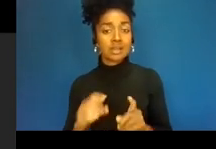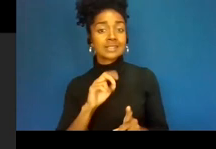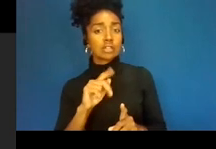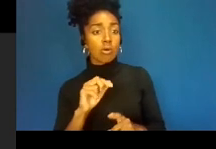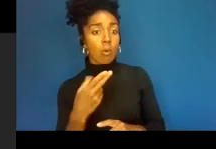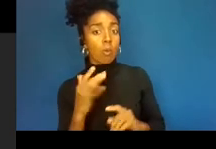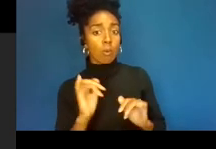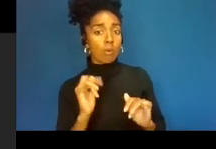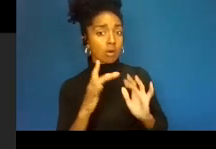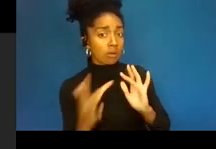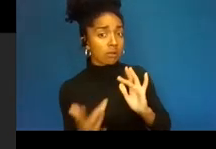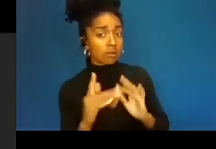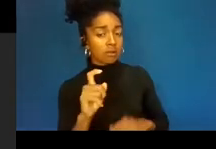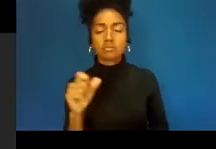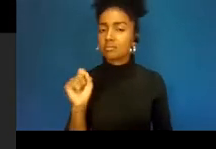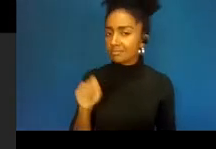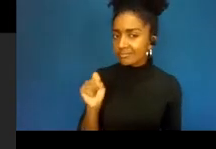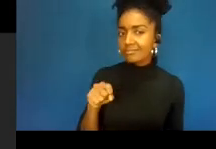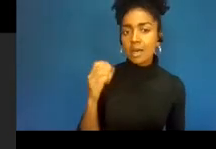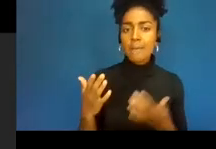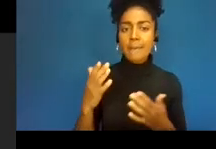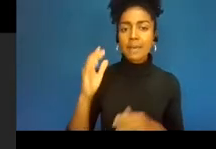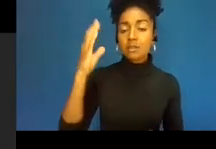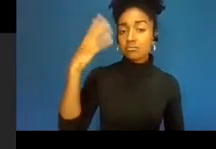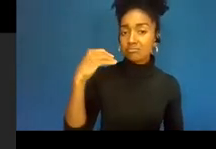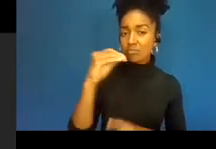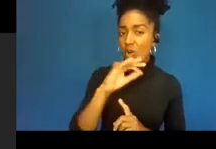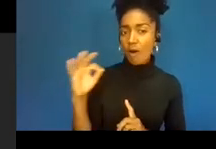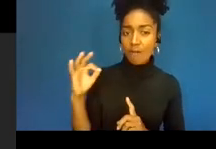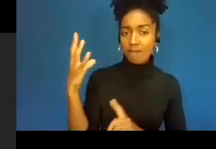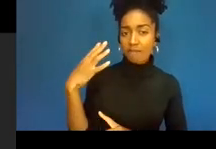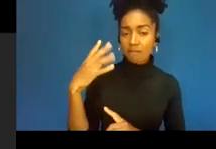[Jenelle, facilitator] Yes. Maybe turn your video off and that might help with the bandwidth.